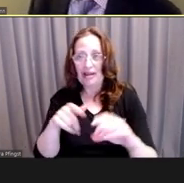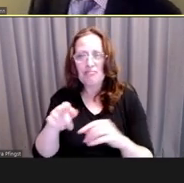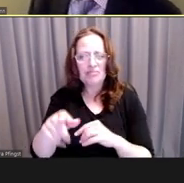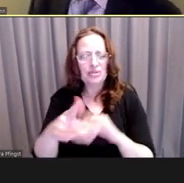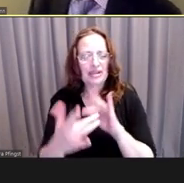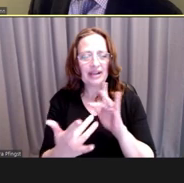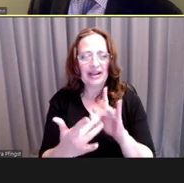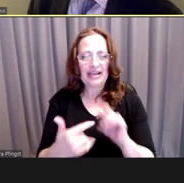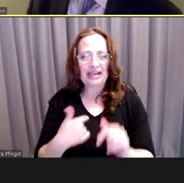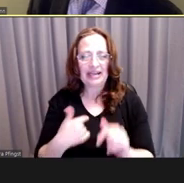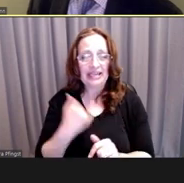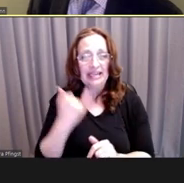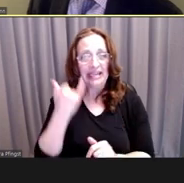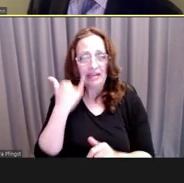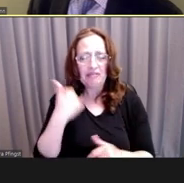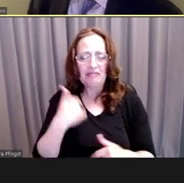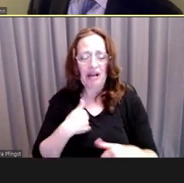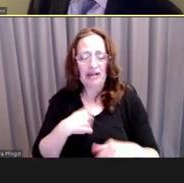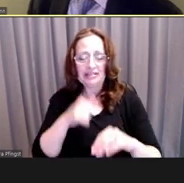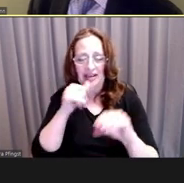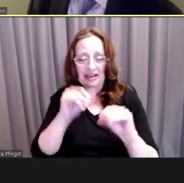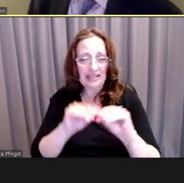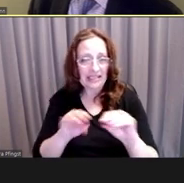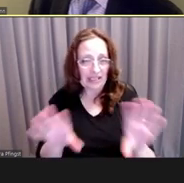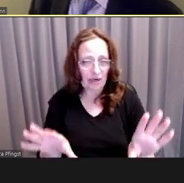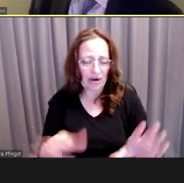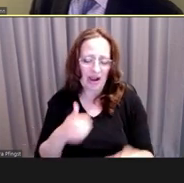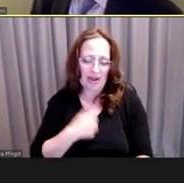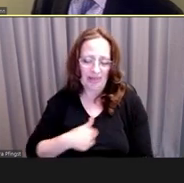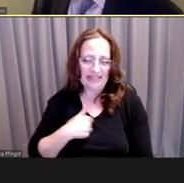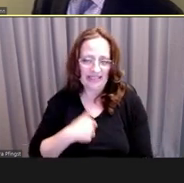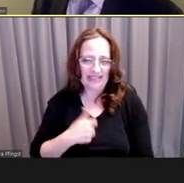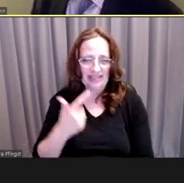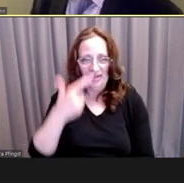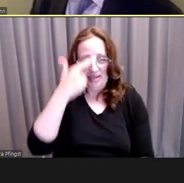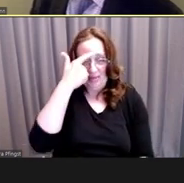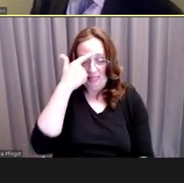unclear. I apologize -- given sort of the number of topics, there was just a lot